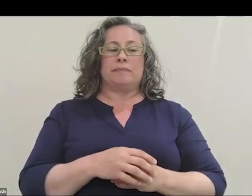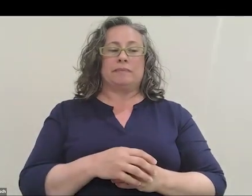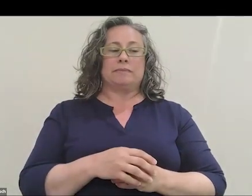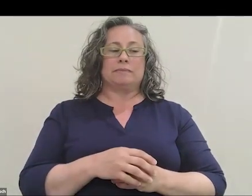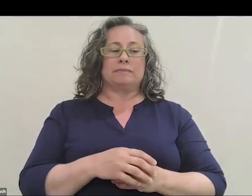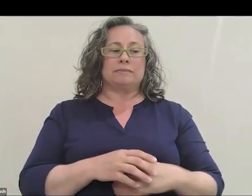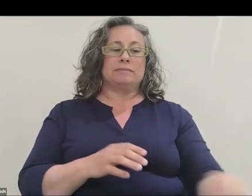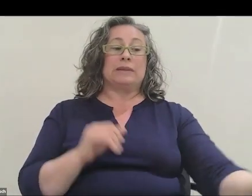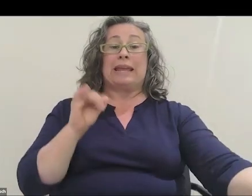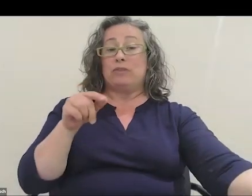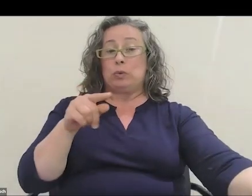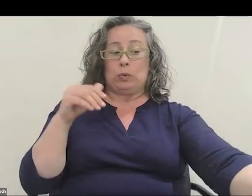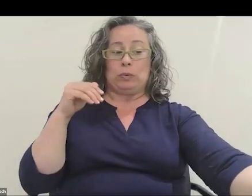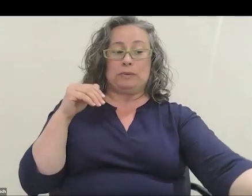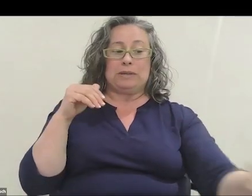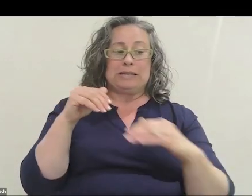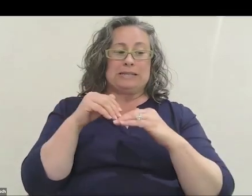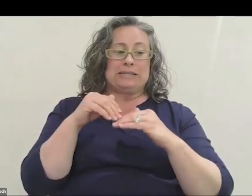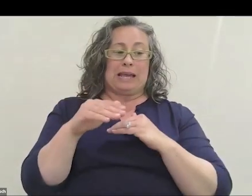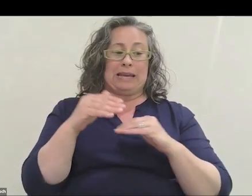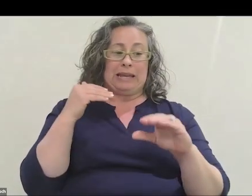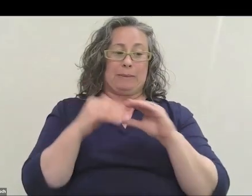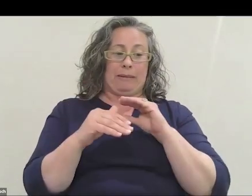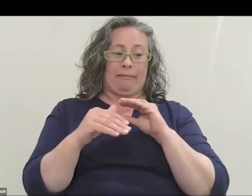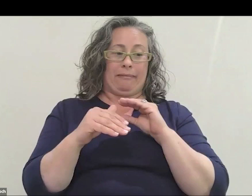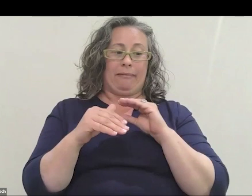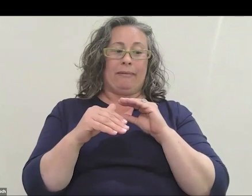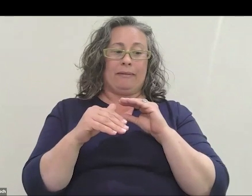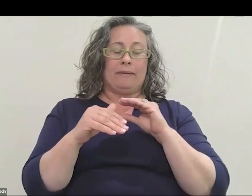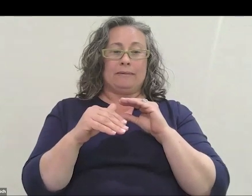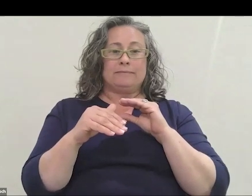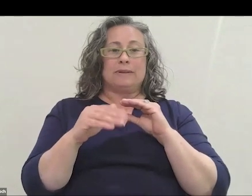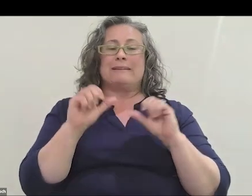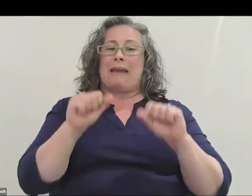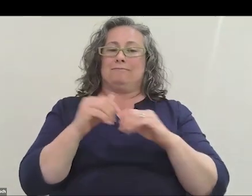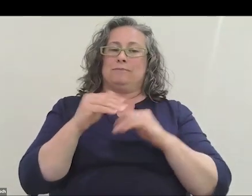If you email that, I can also send you the slides in various file formats.